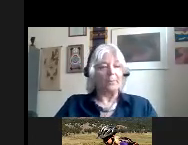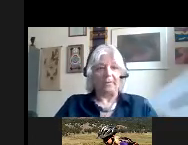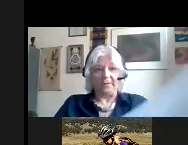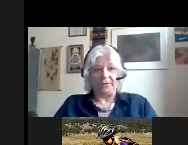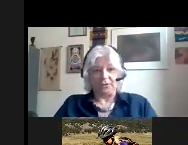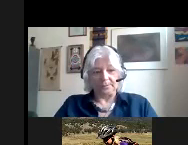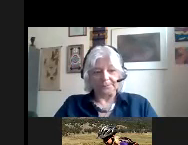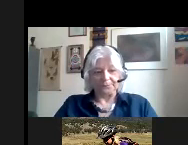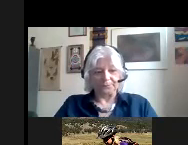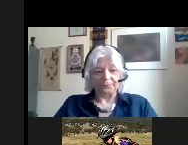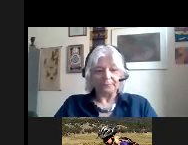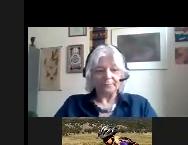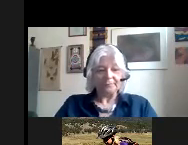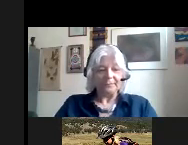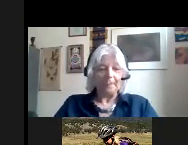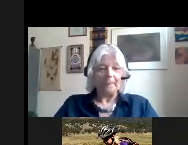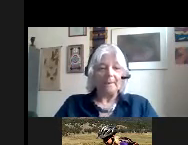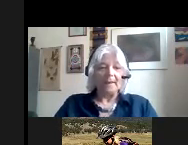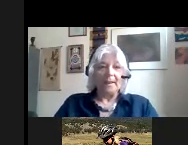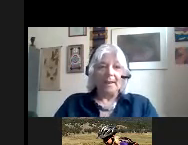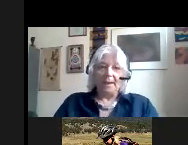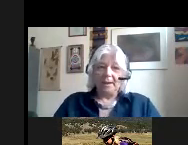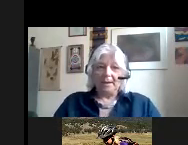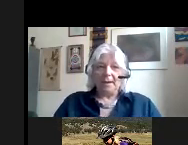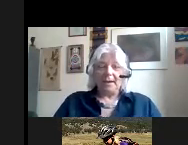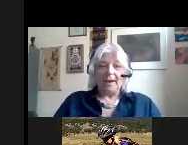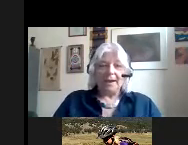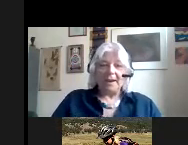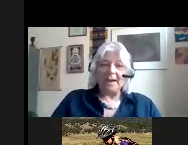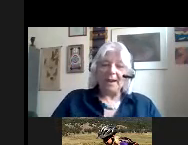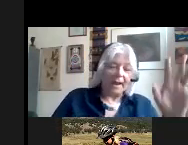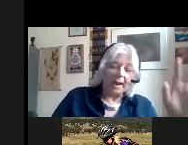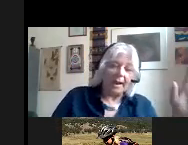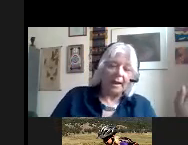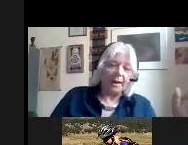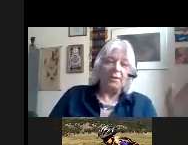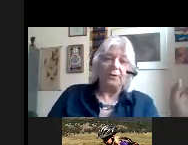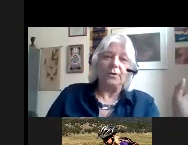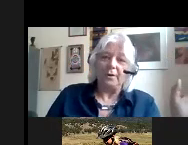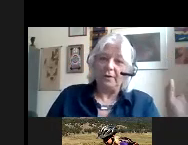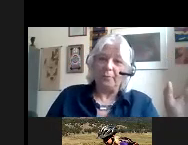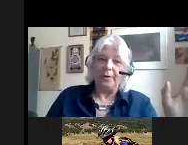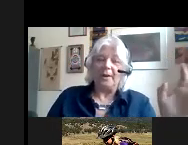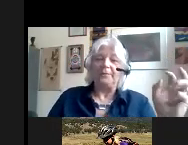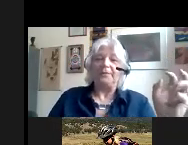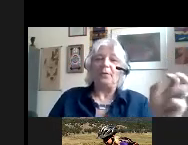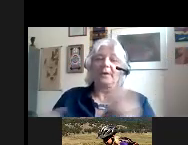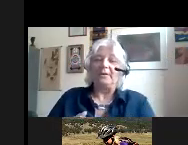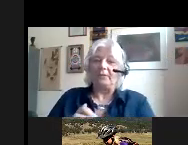White privilege. And I also could have put up so many different